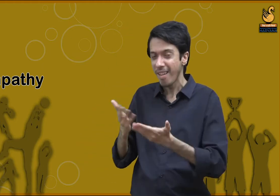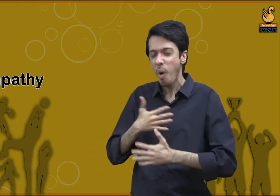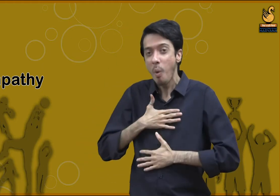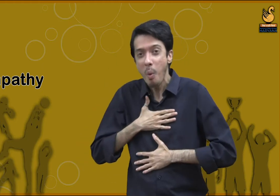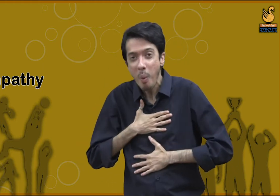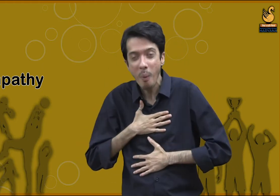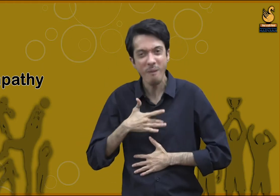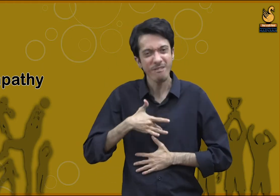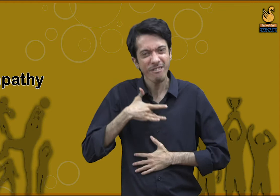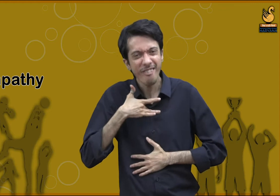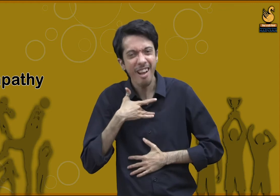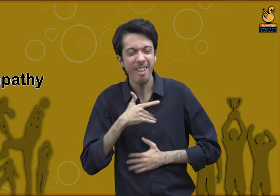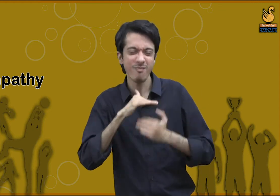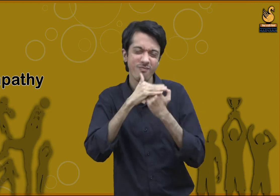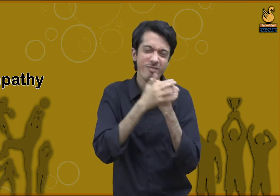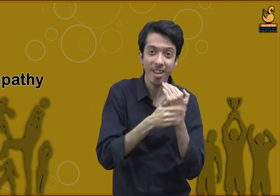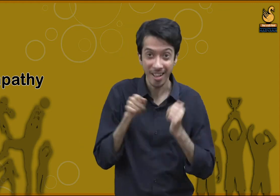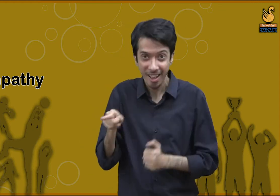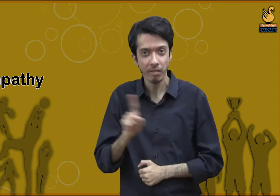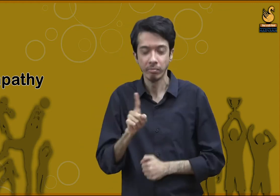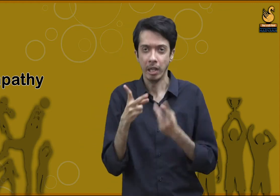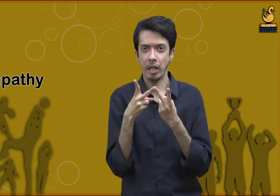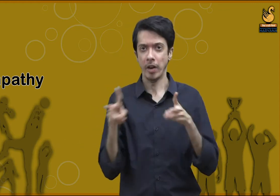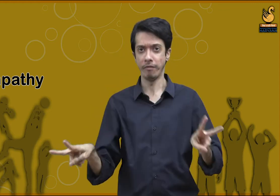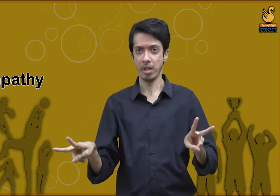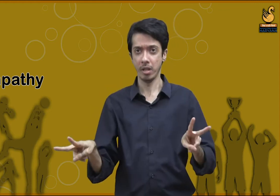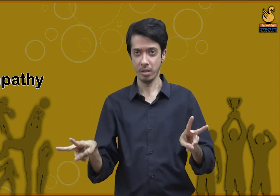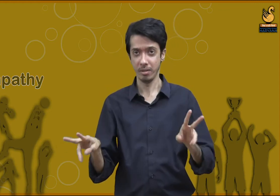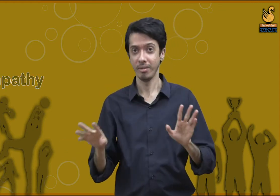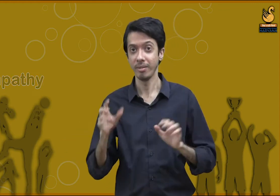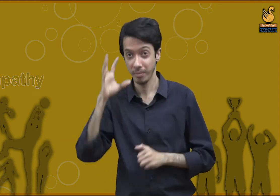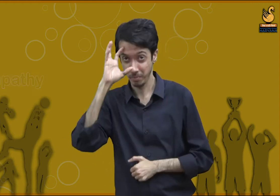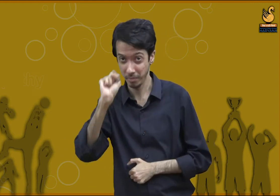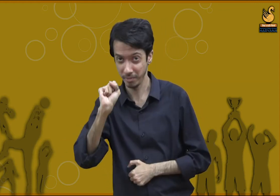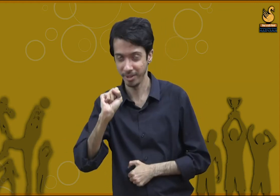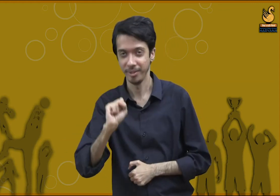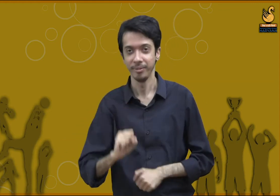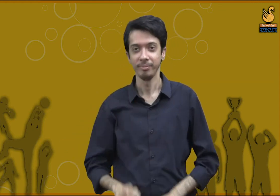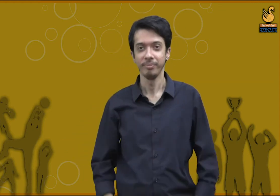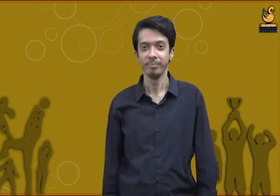Empathy is different from sympathy. Remember this.